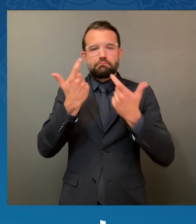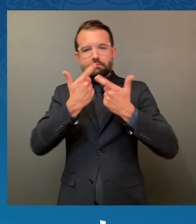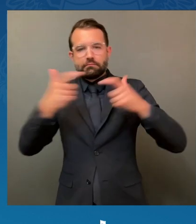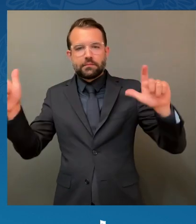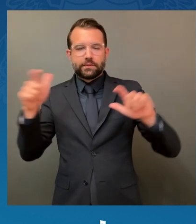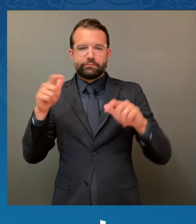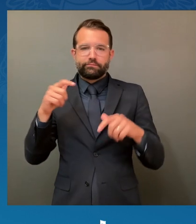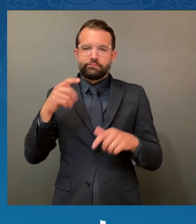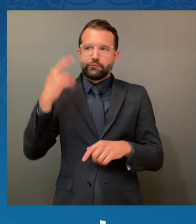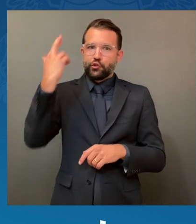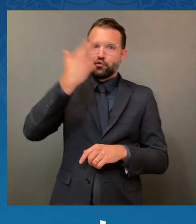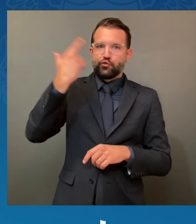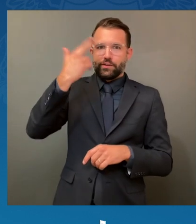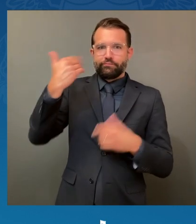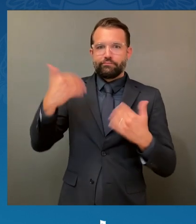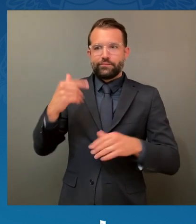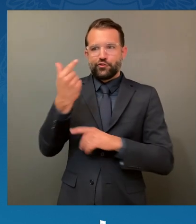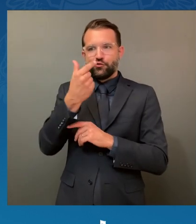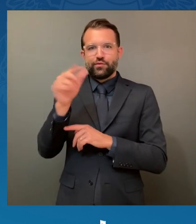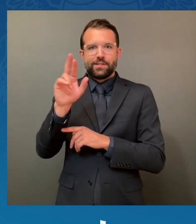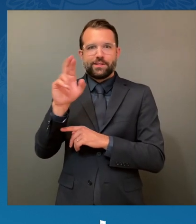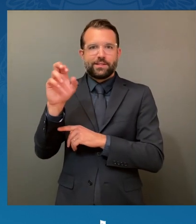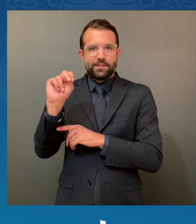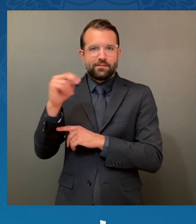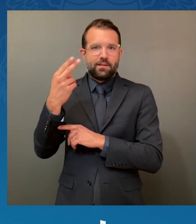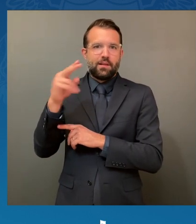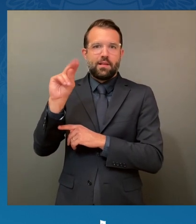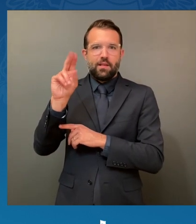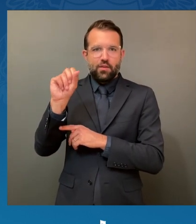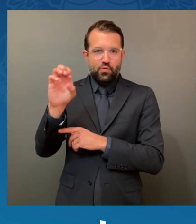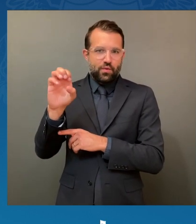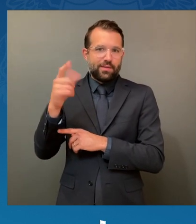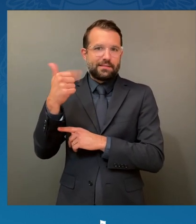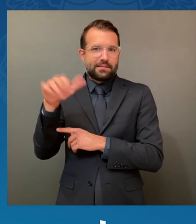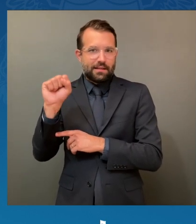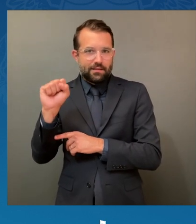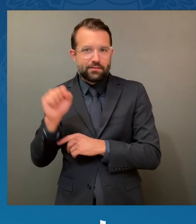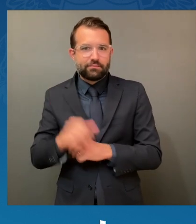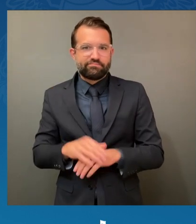Every year, gas-powered cars and trucks and buses contribute